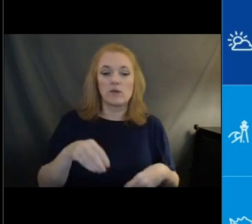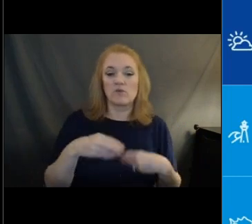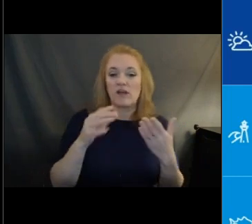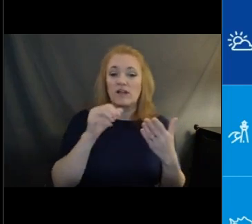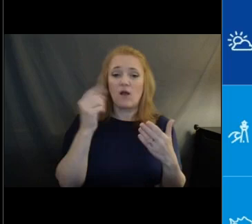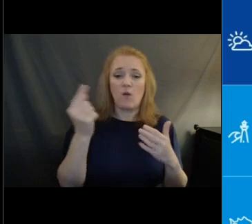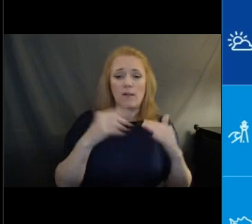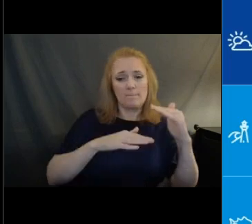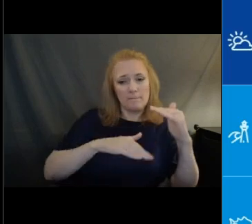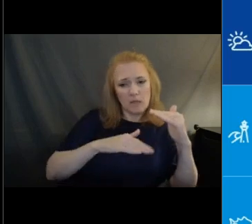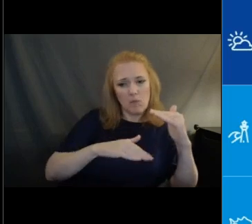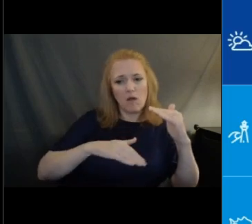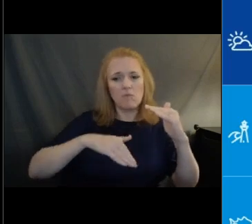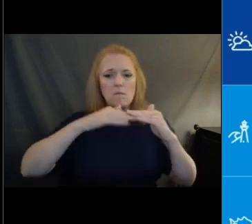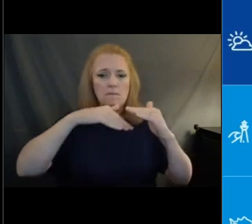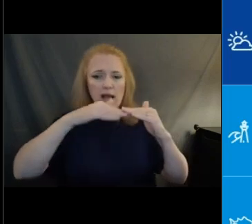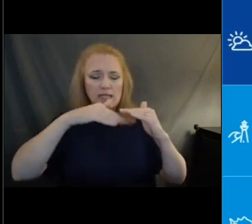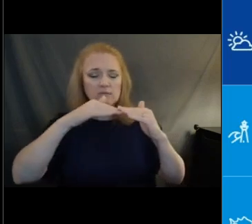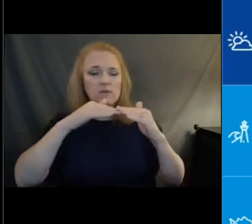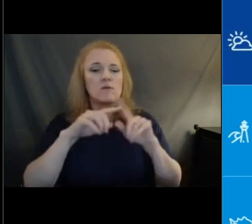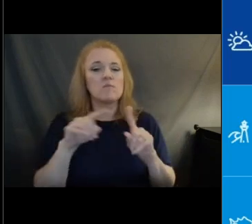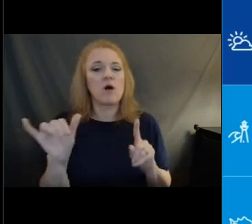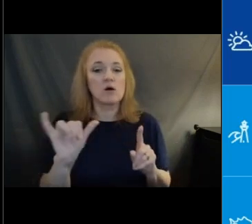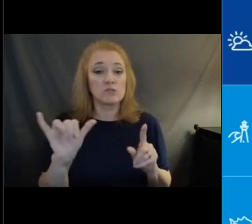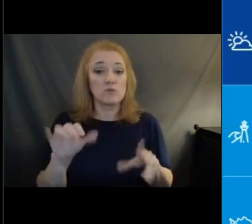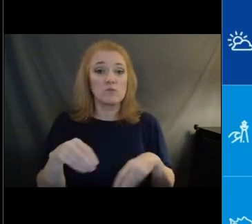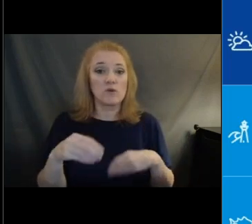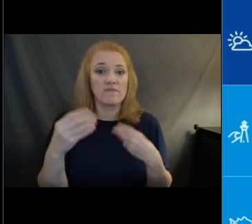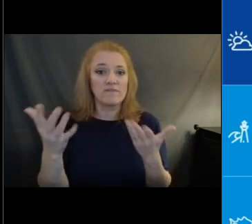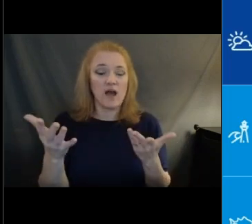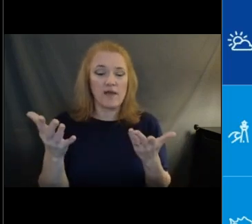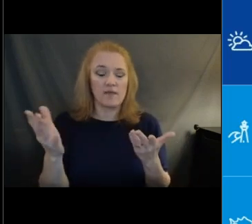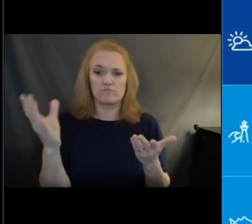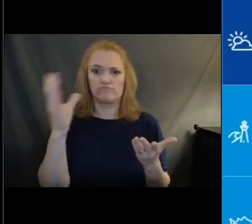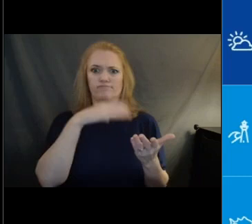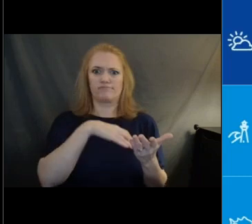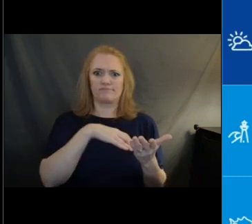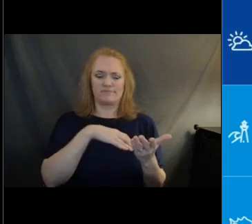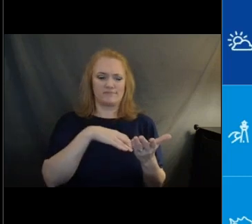temperature maps here on the medium range page but also the anomalies, so how unusual is this